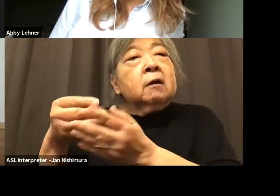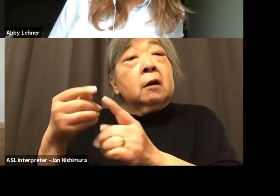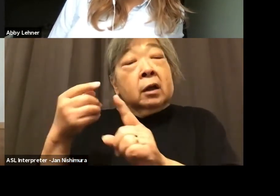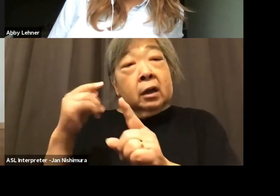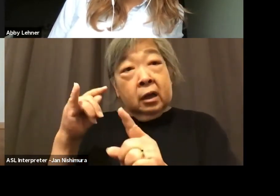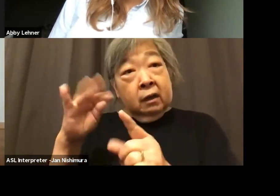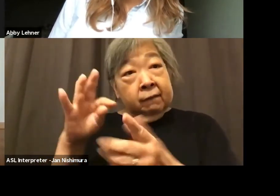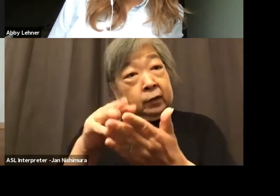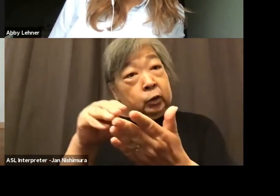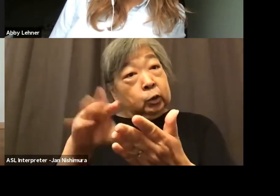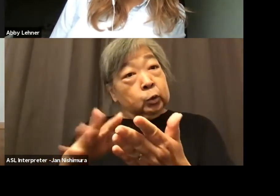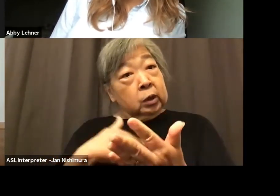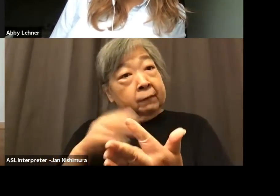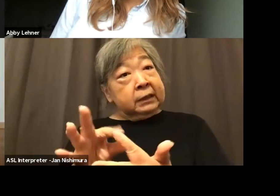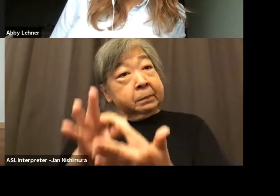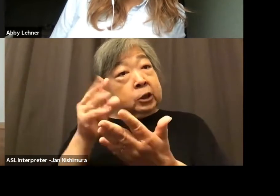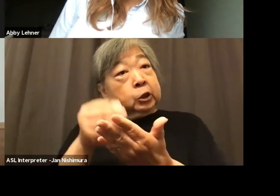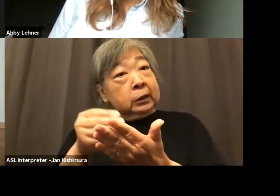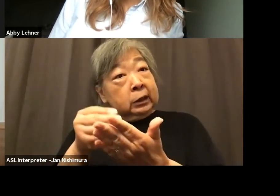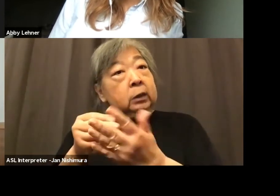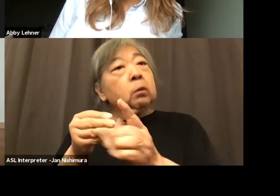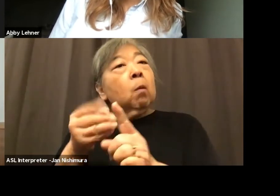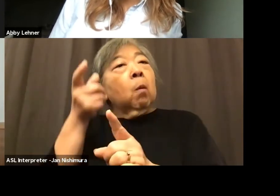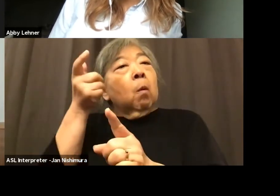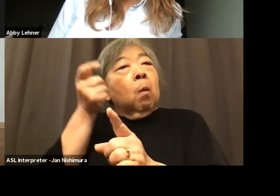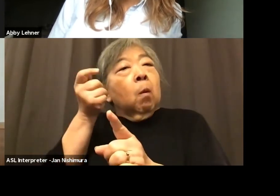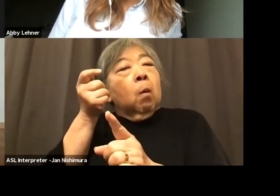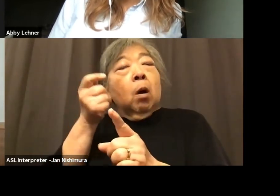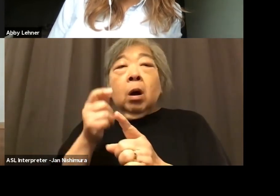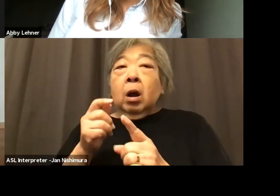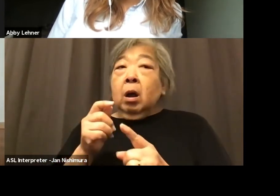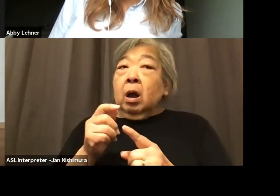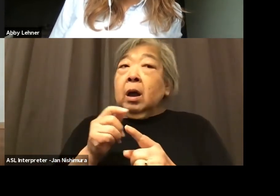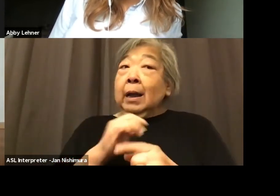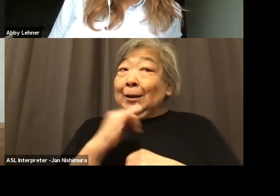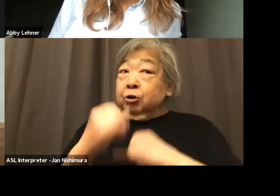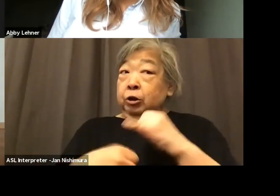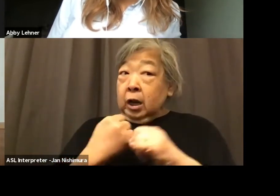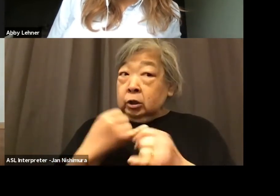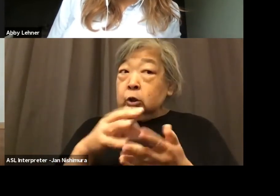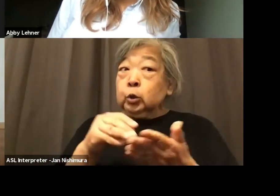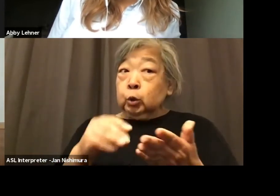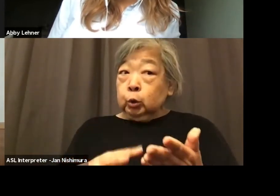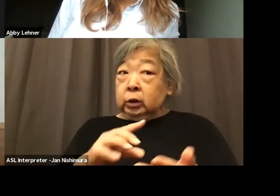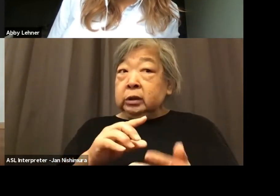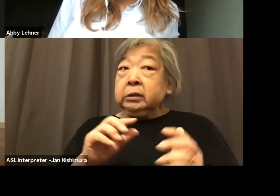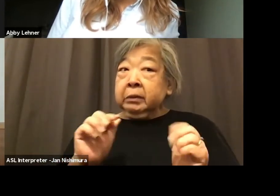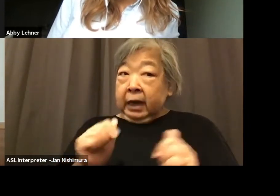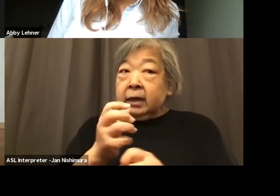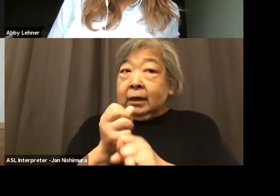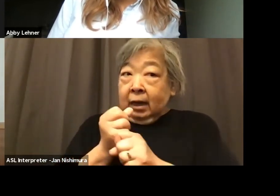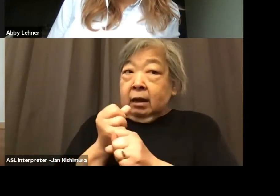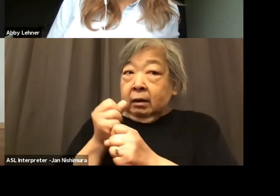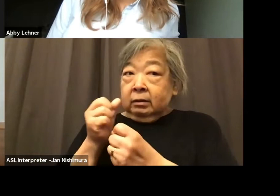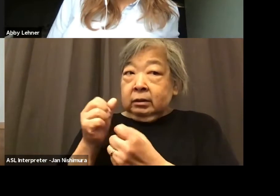which also can be received by international students as long as they are registered as